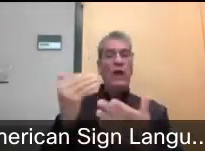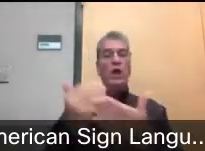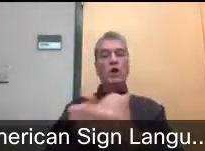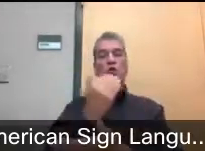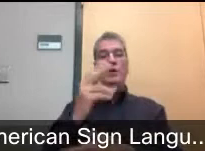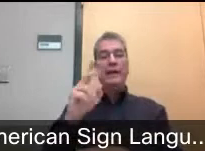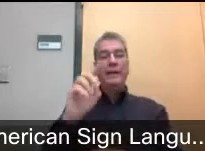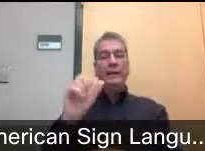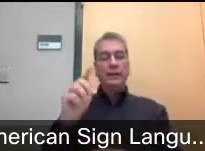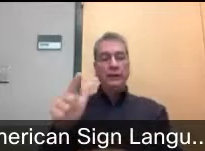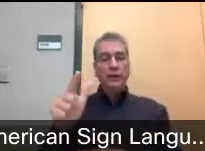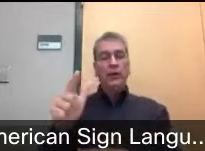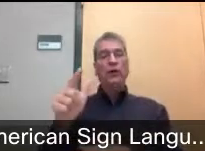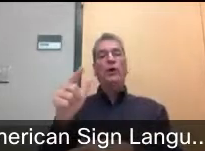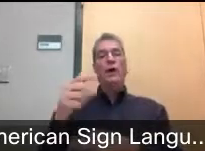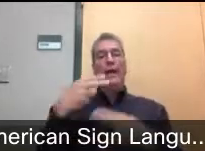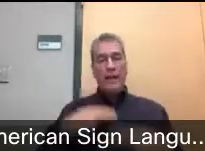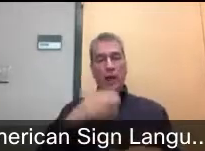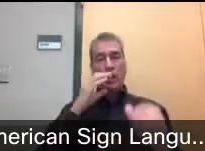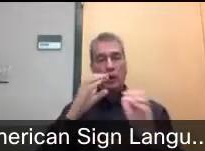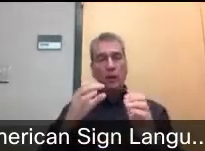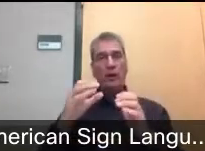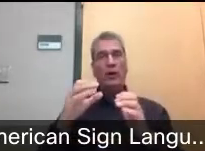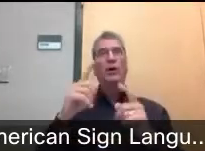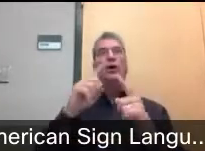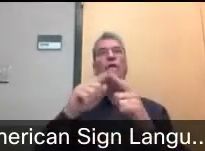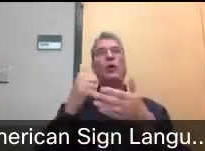effective health communication to low health, literate audiences.